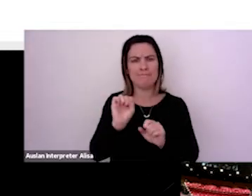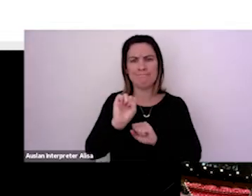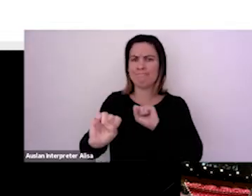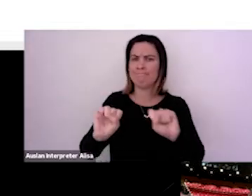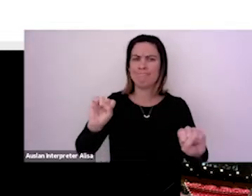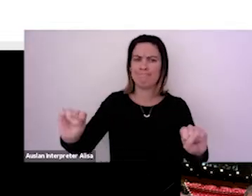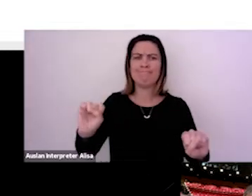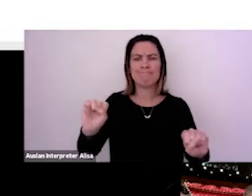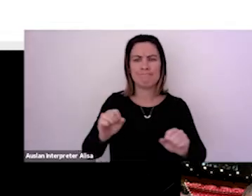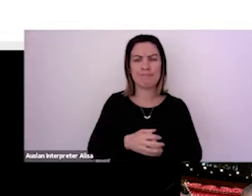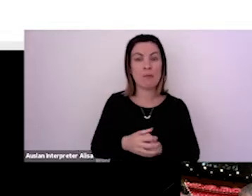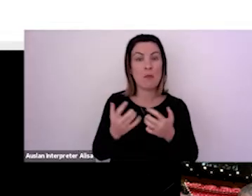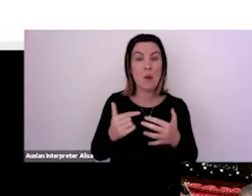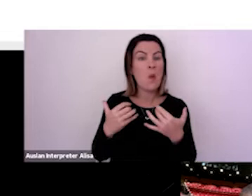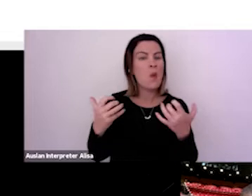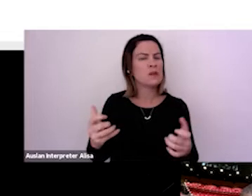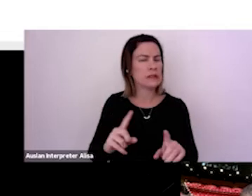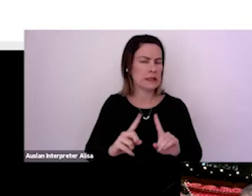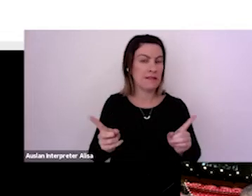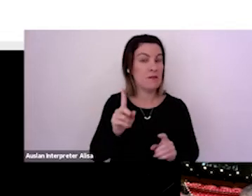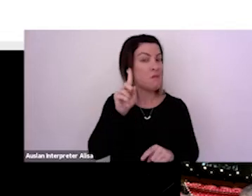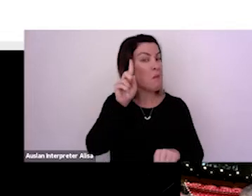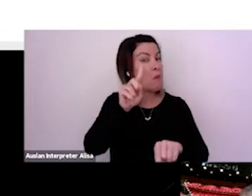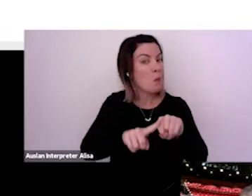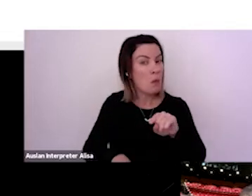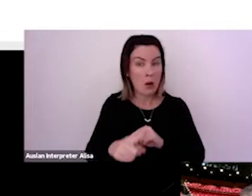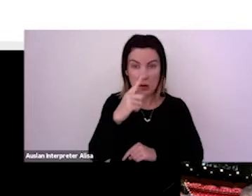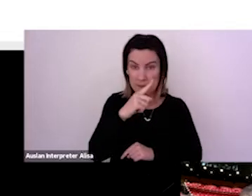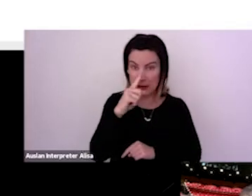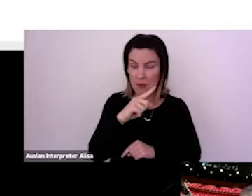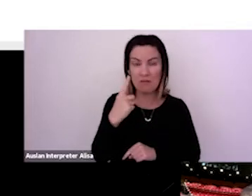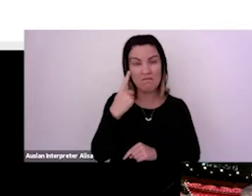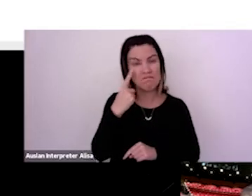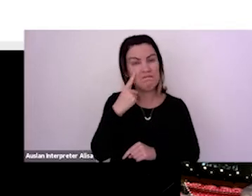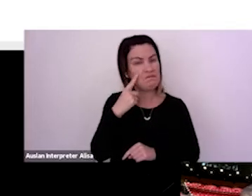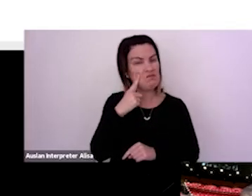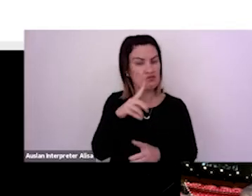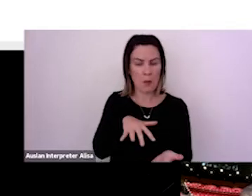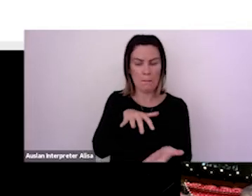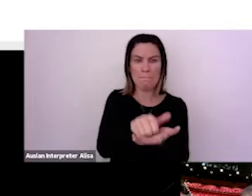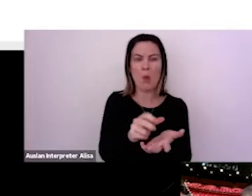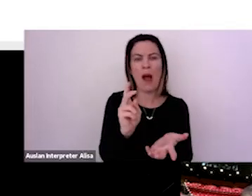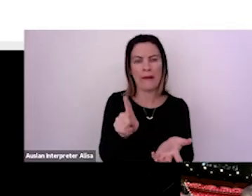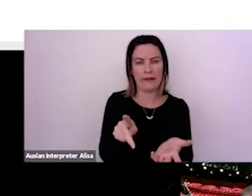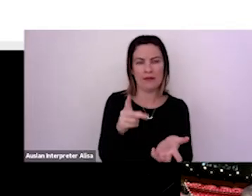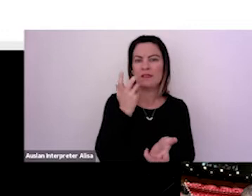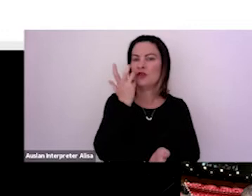up, but we know that most people are looking to reschedule or rebook. Their desire to experience that event hasn't